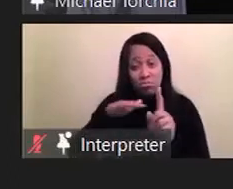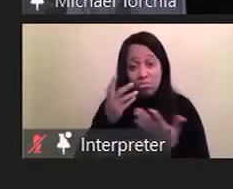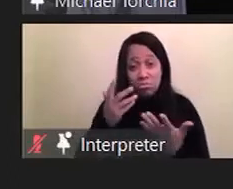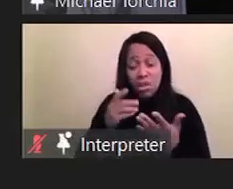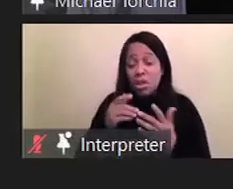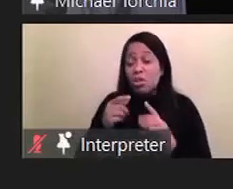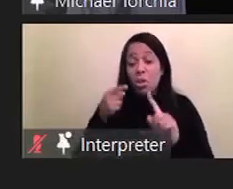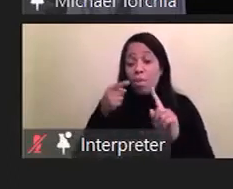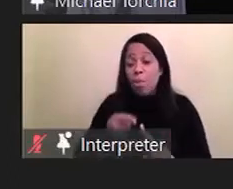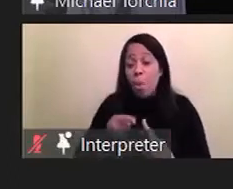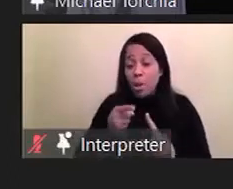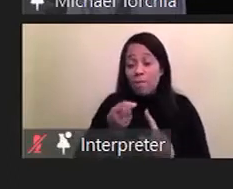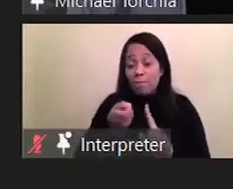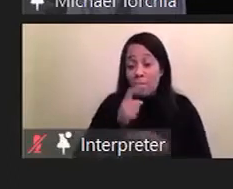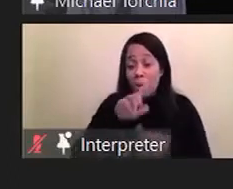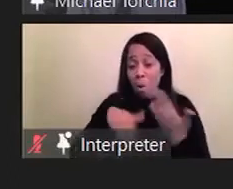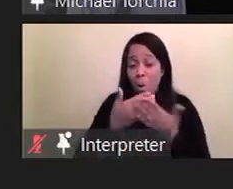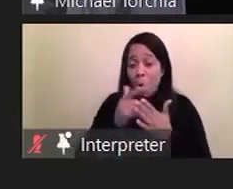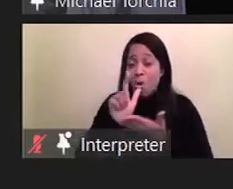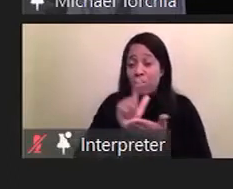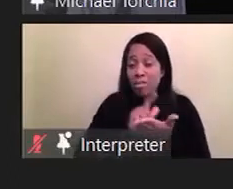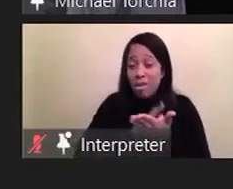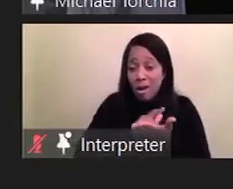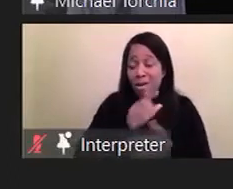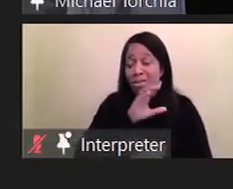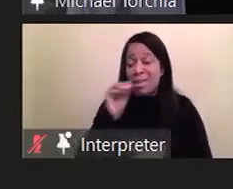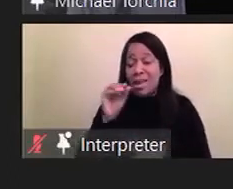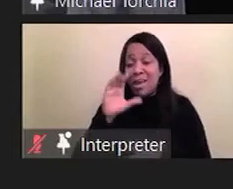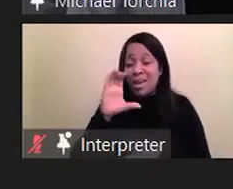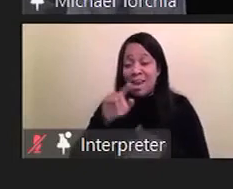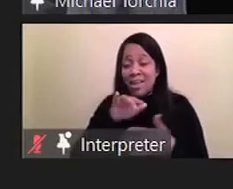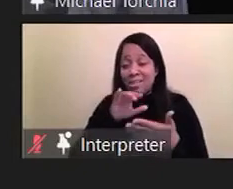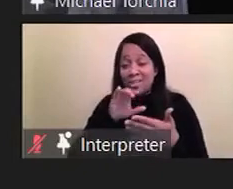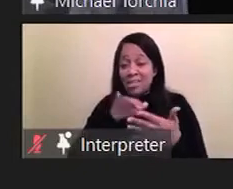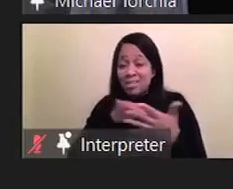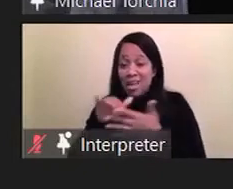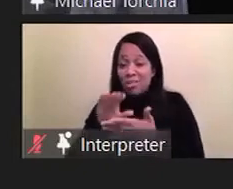and to the results of the case studies that we just saw